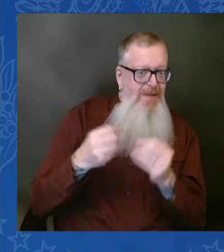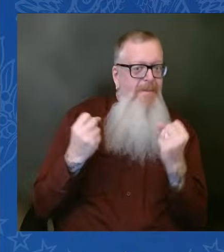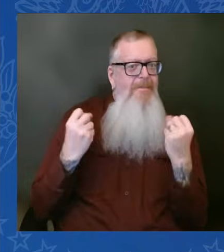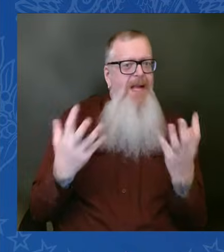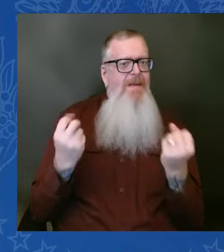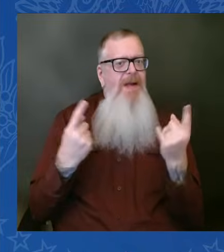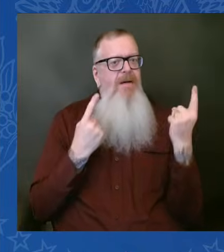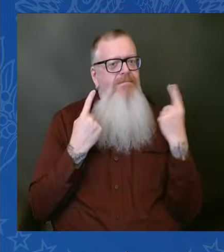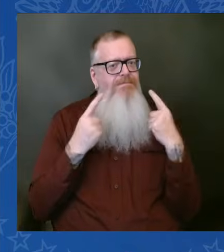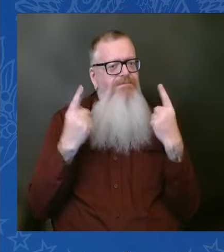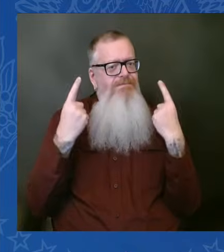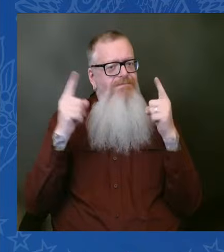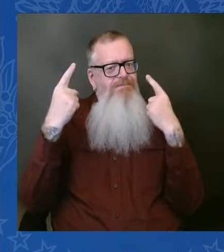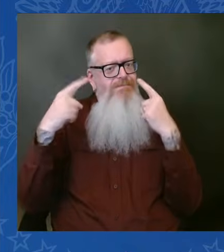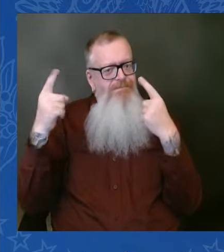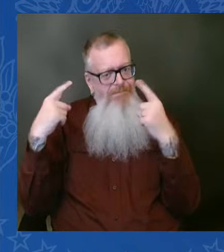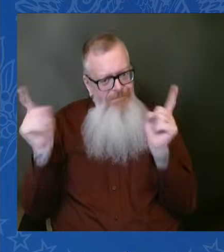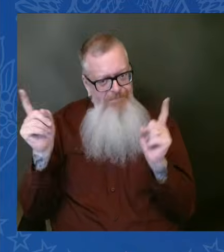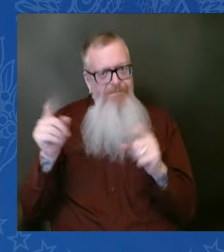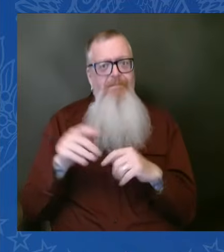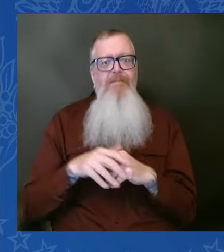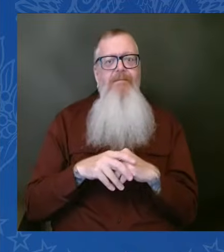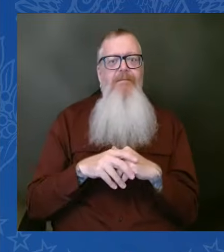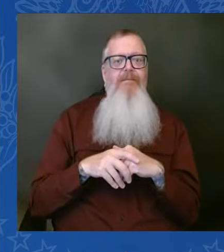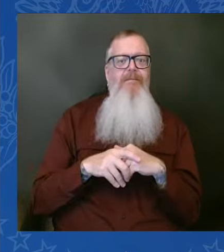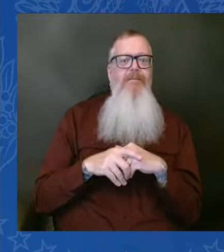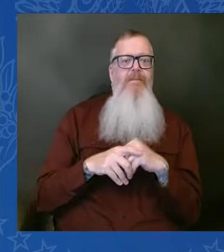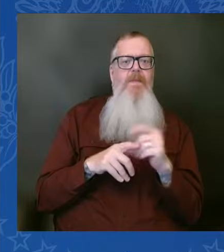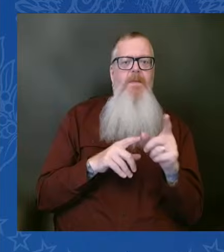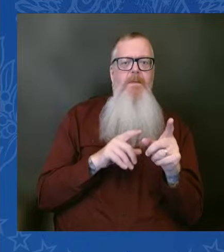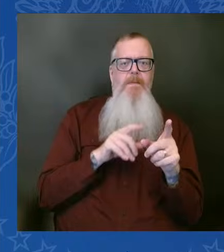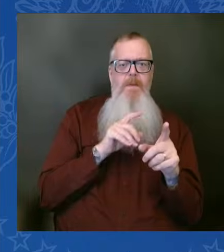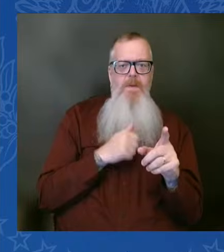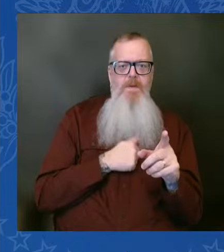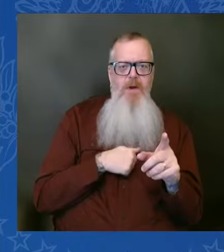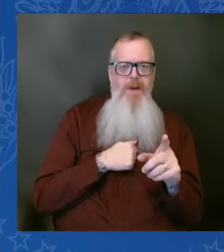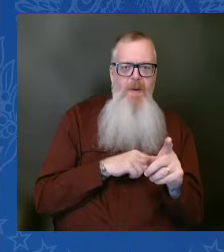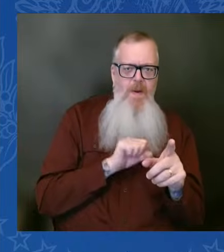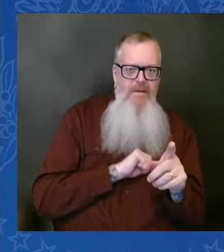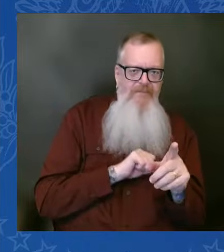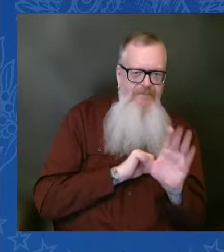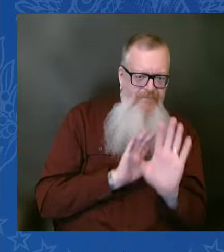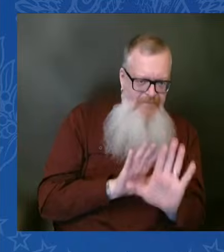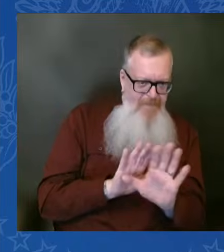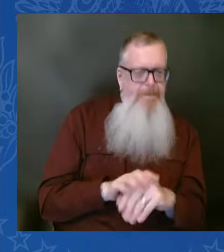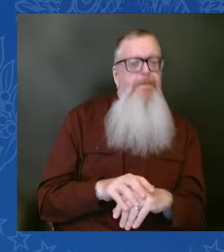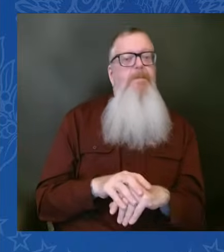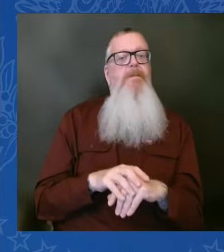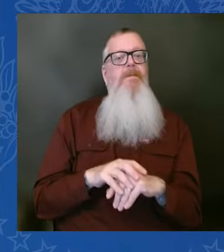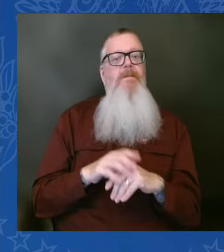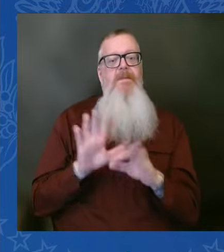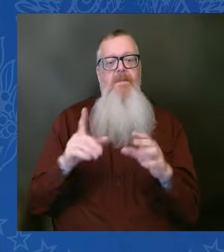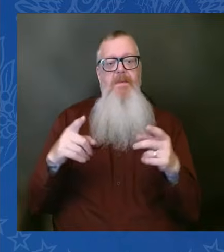from the crisis we inherited. We not only -- we not only beat the pandemic; we broke from the economic orthodoxy